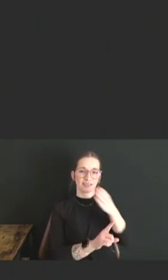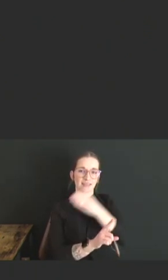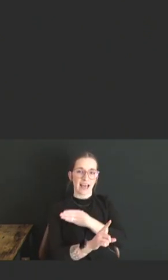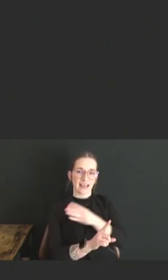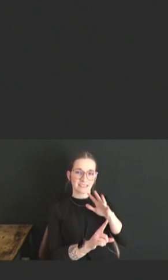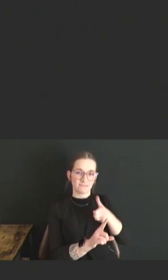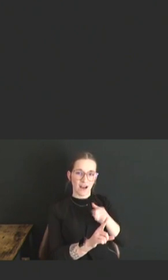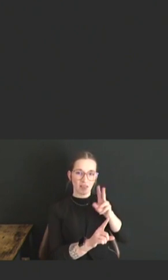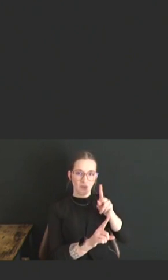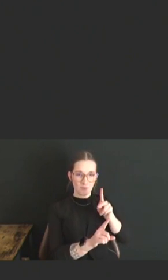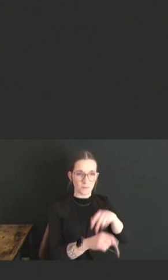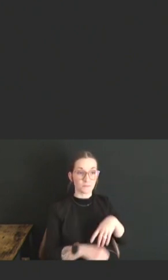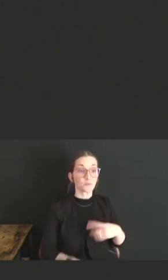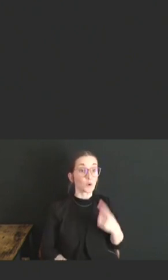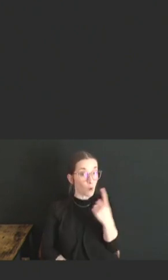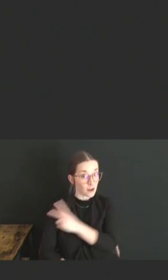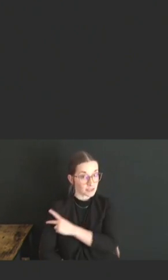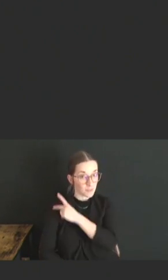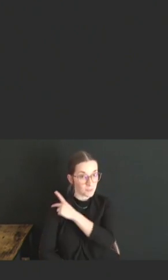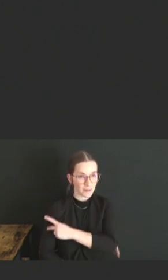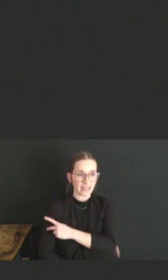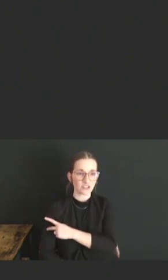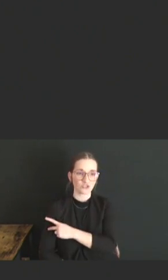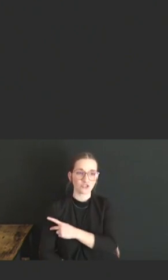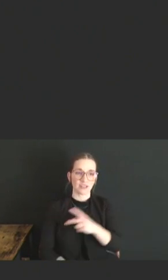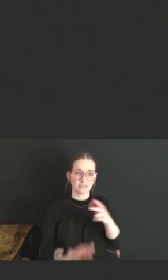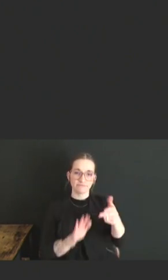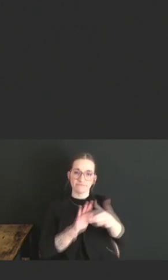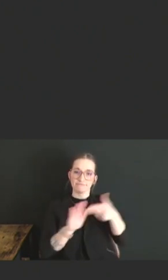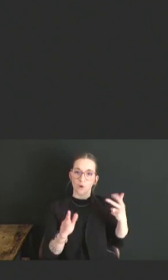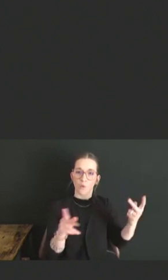patient who was considered to have a worsened cardiac status was readmitted to the hospital